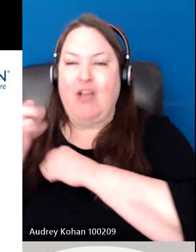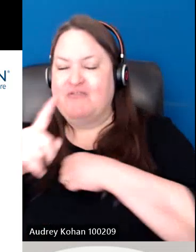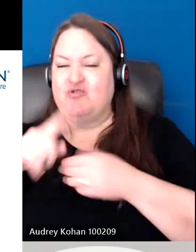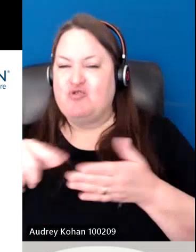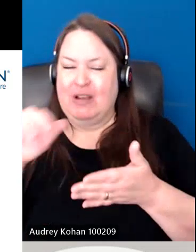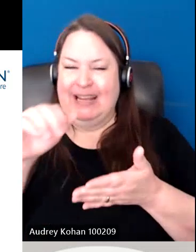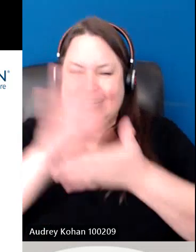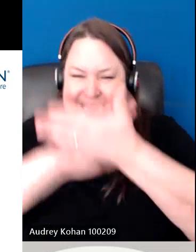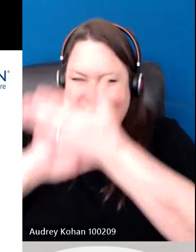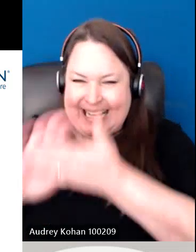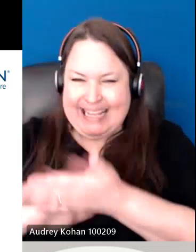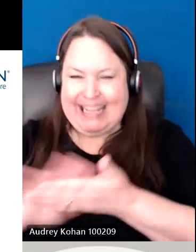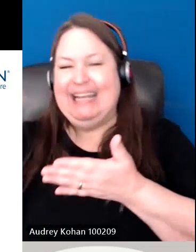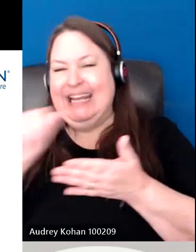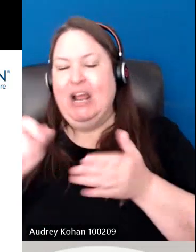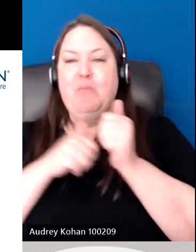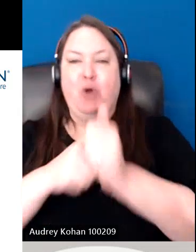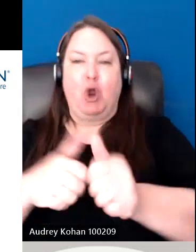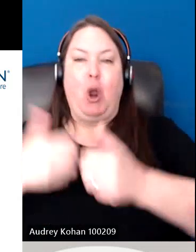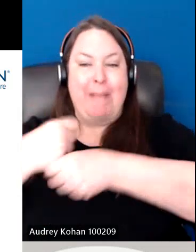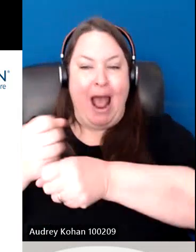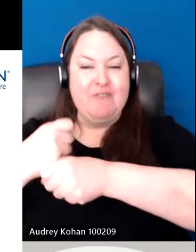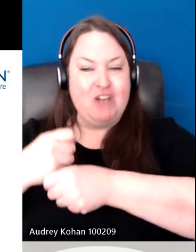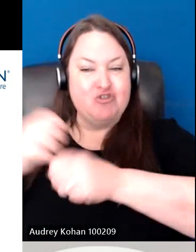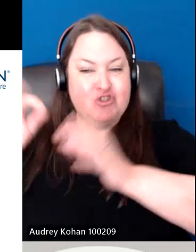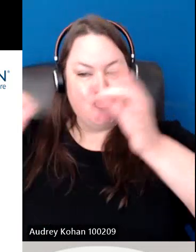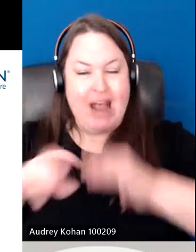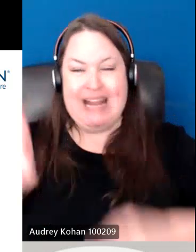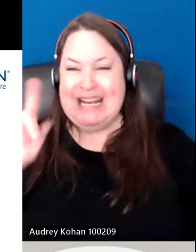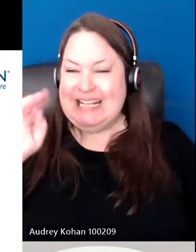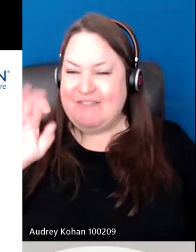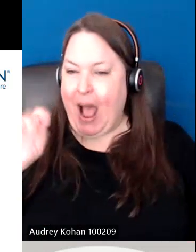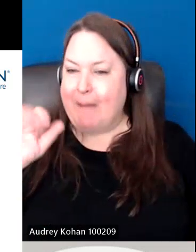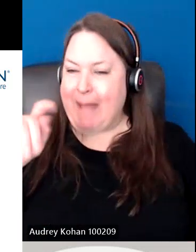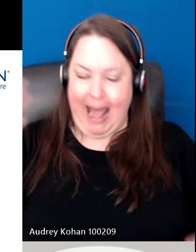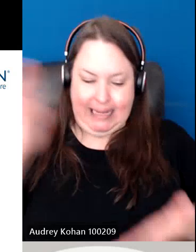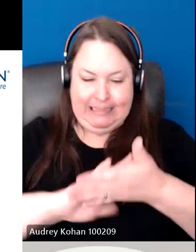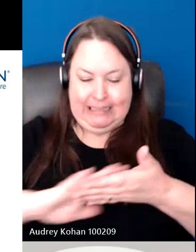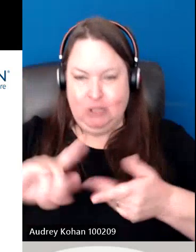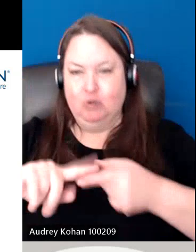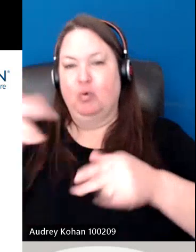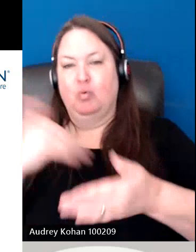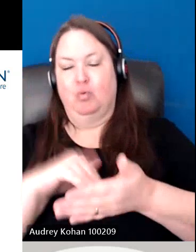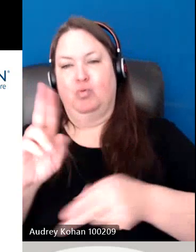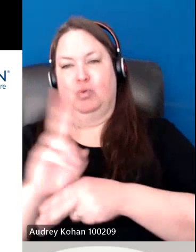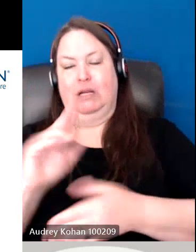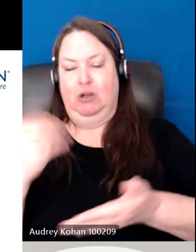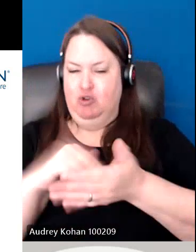manufacturer instructions disinfect the magnet so you can reuse it for the future patients so just